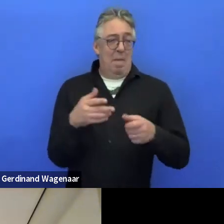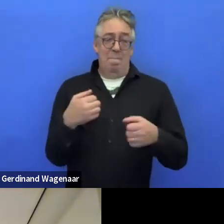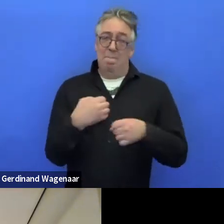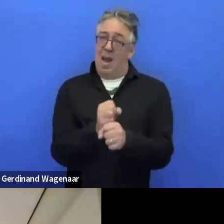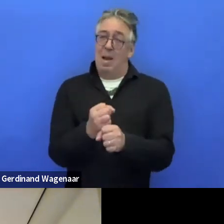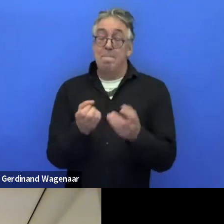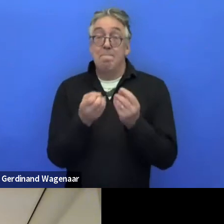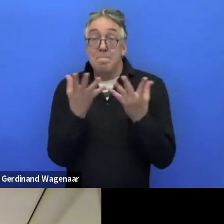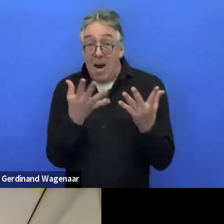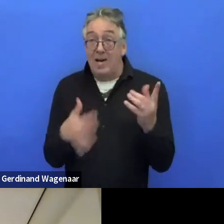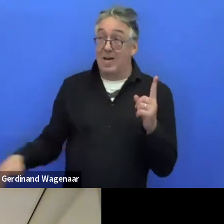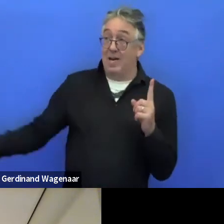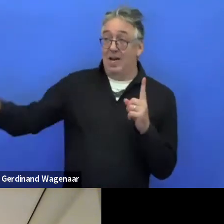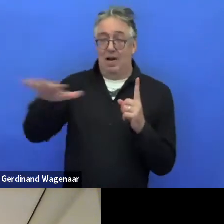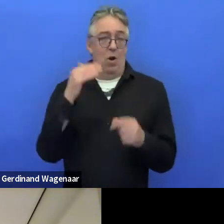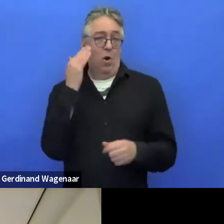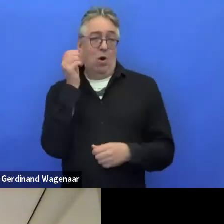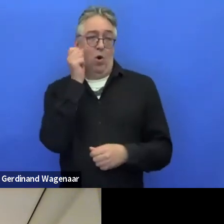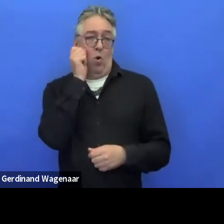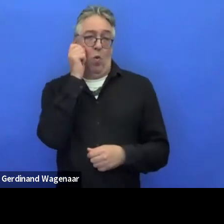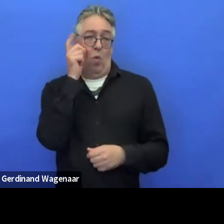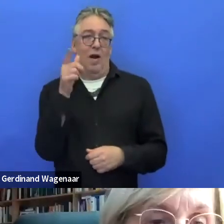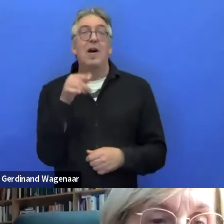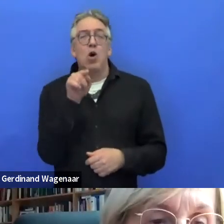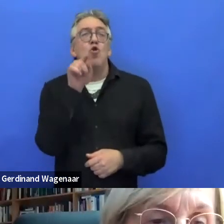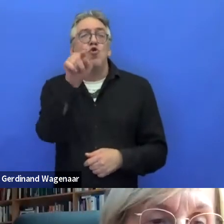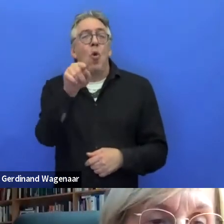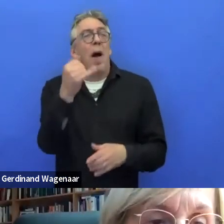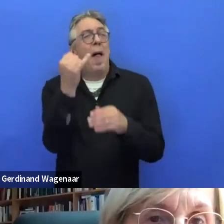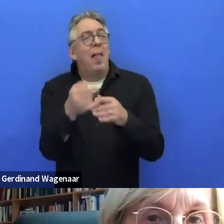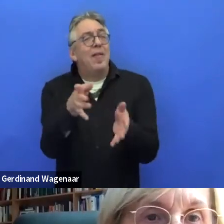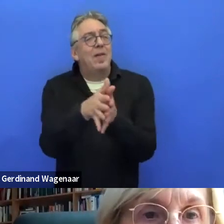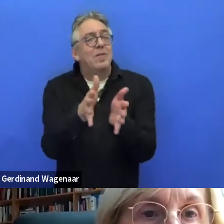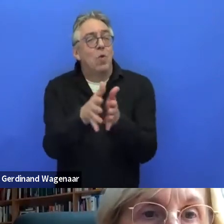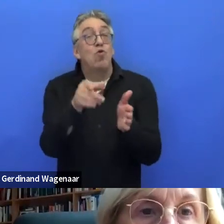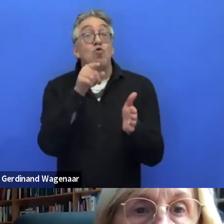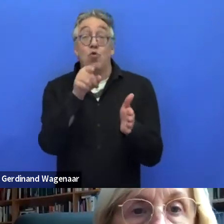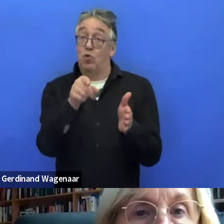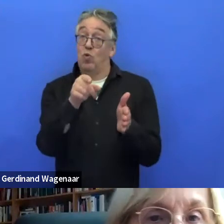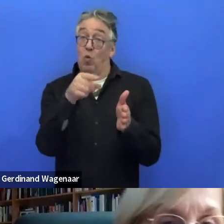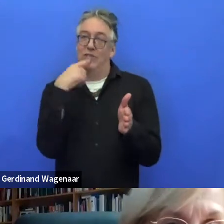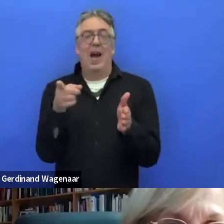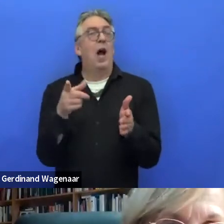So you may have shown a lot the limits at the end but your work has given a lot of visibility